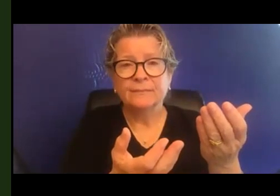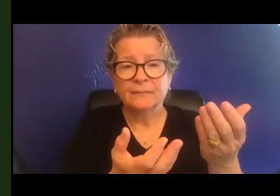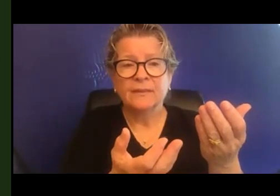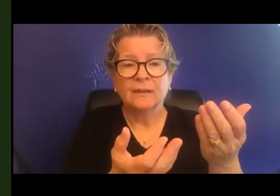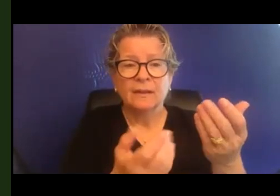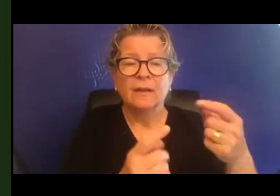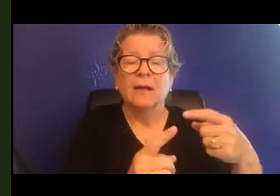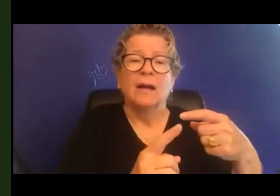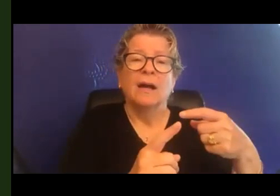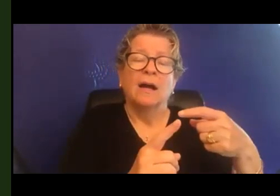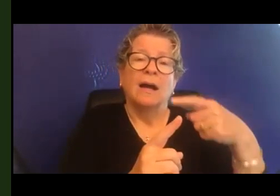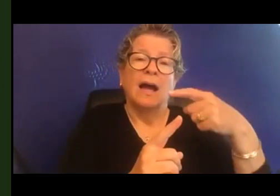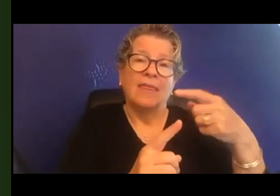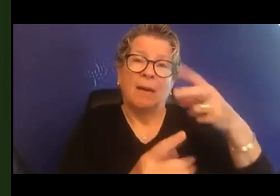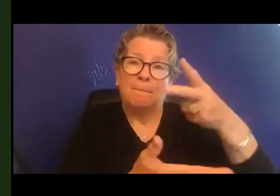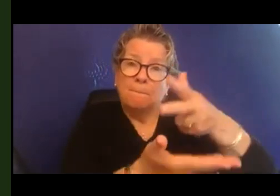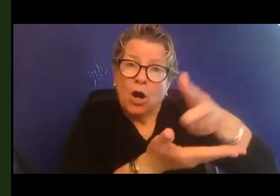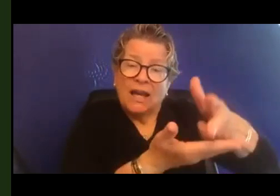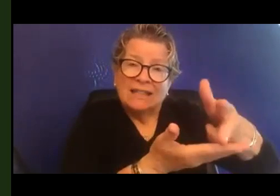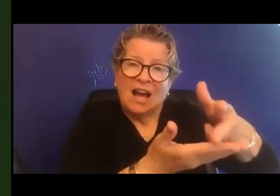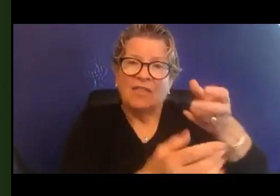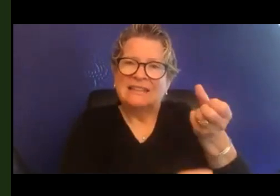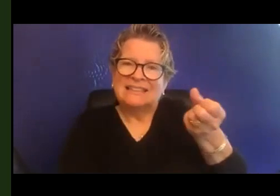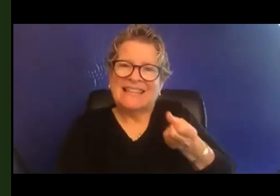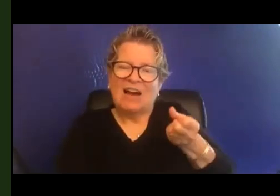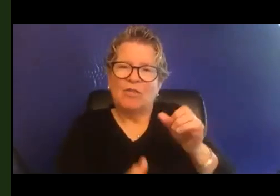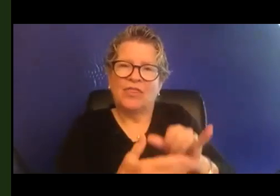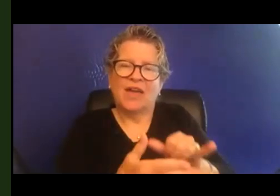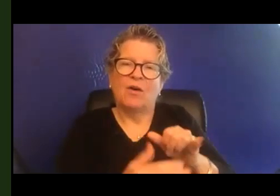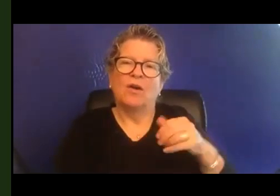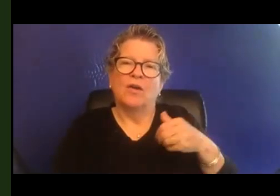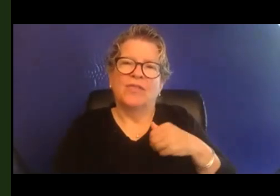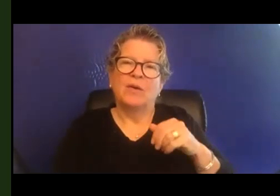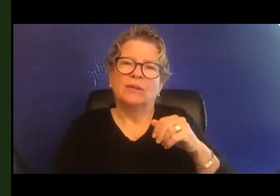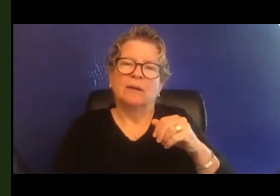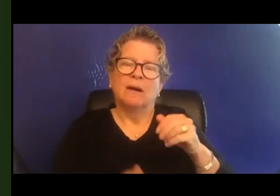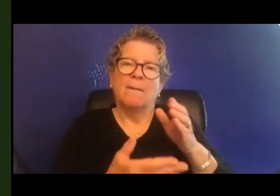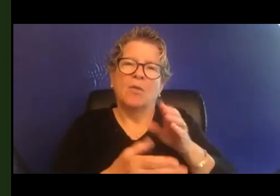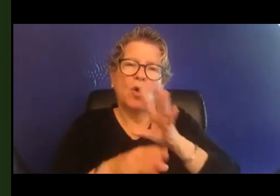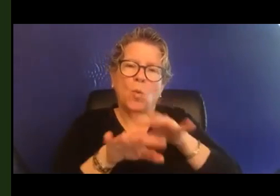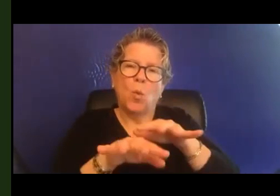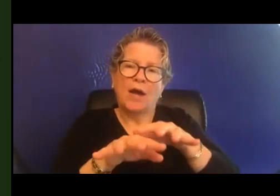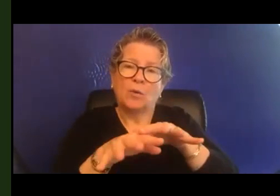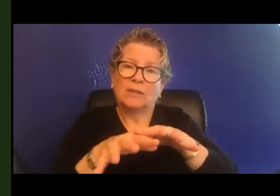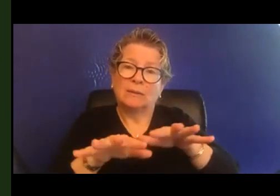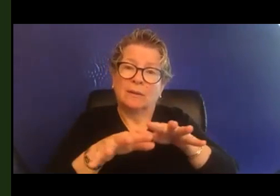But there is a south of the parking lot, there's a wide spot in the creek built and designed to capture sediment so it